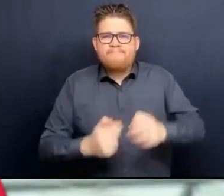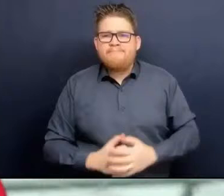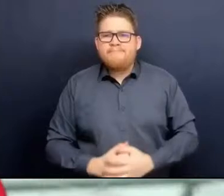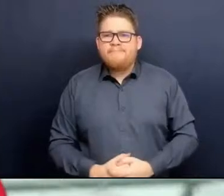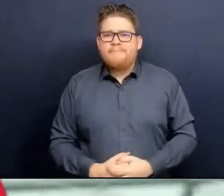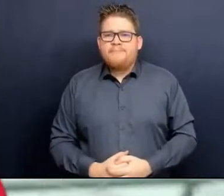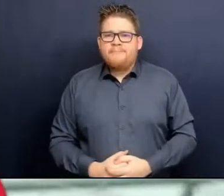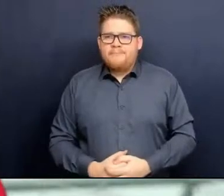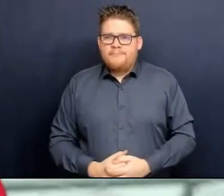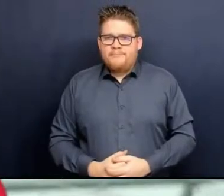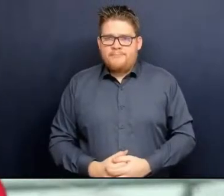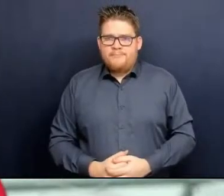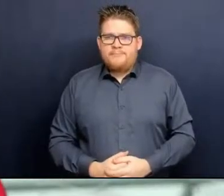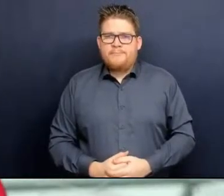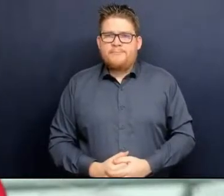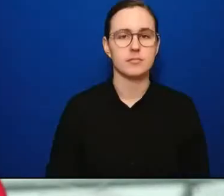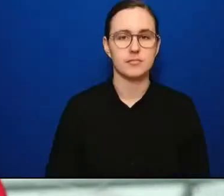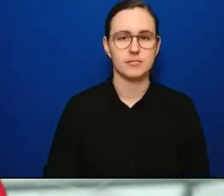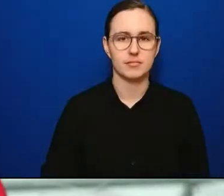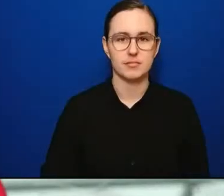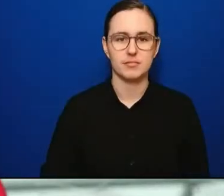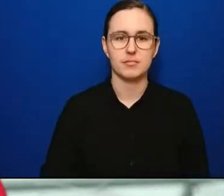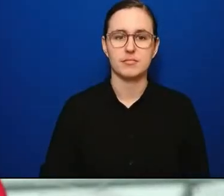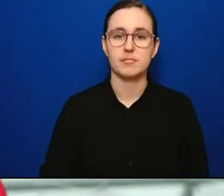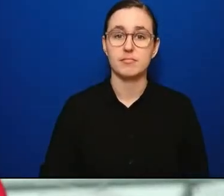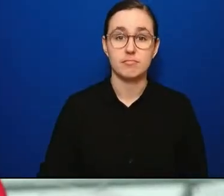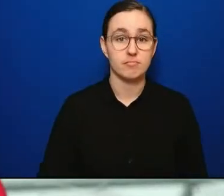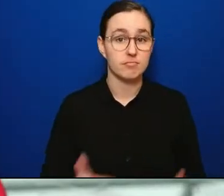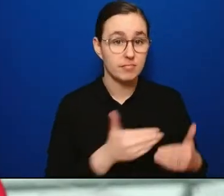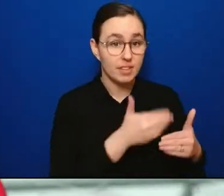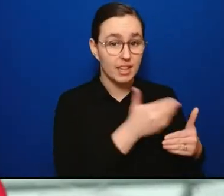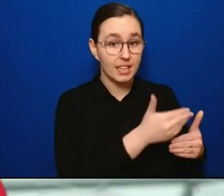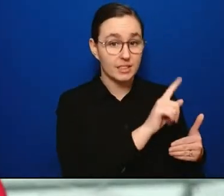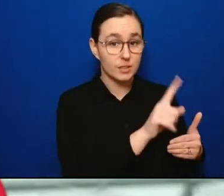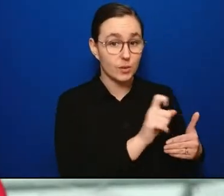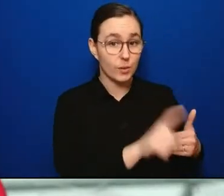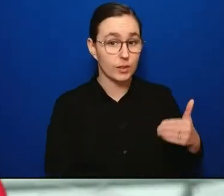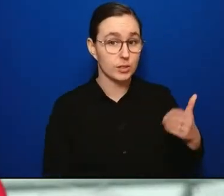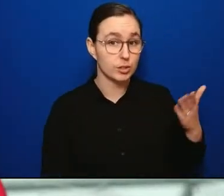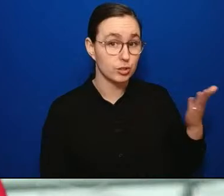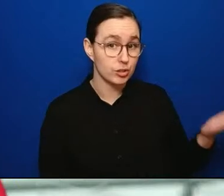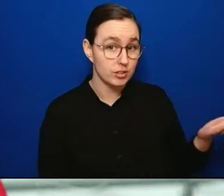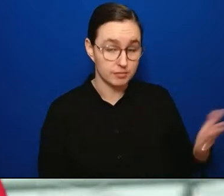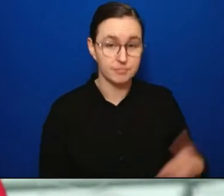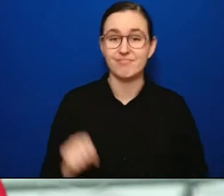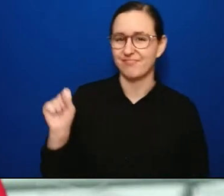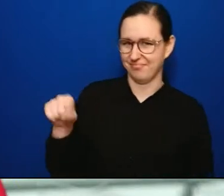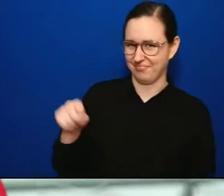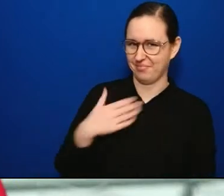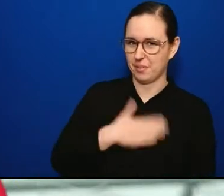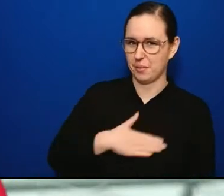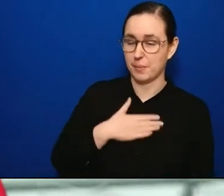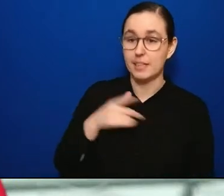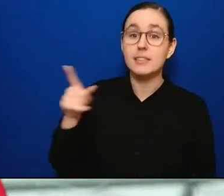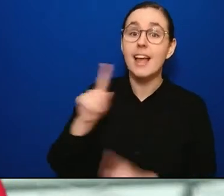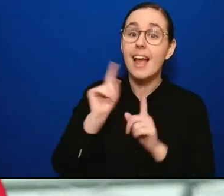more question. Today we go to Belle Puri, CBC. BC. Of our